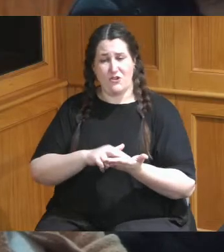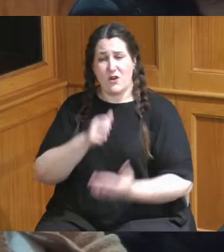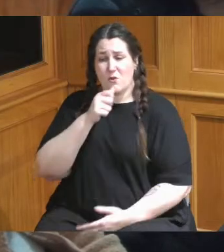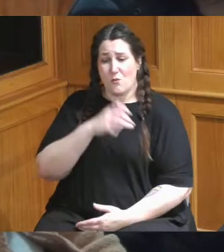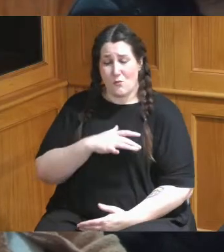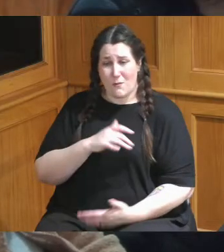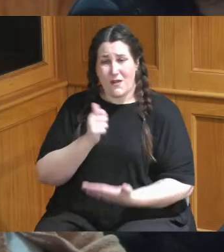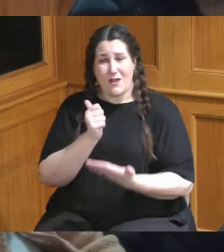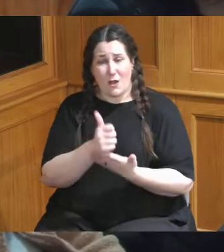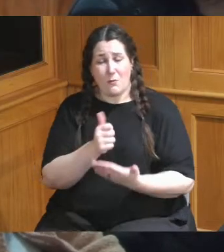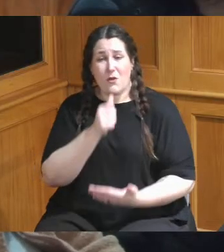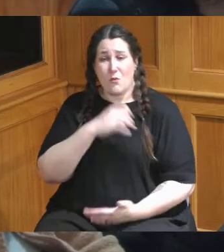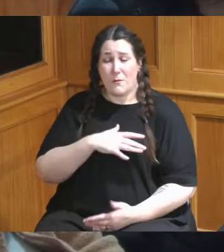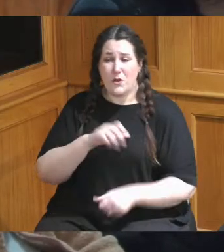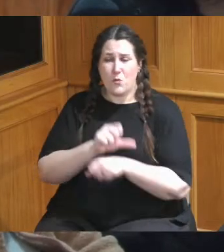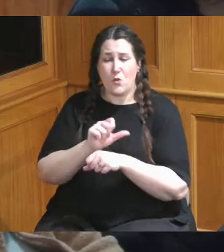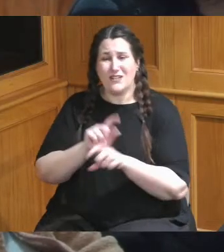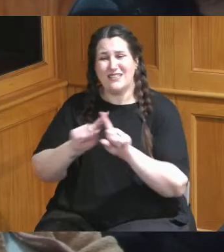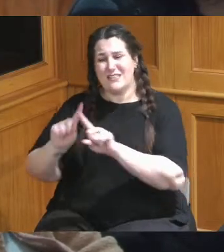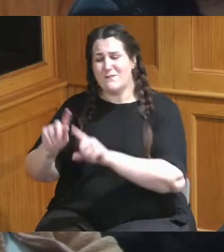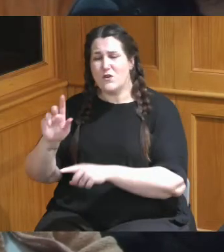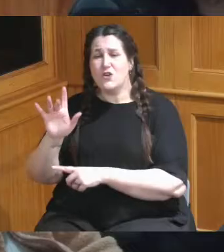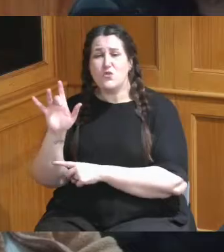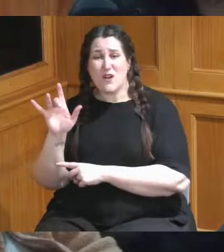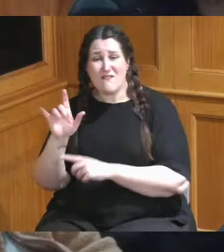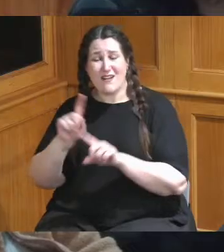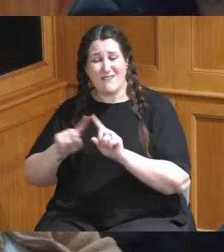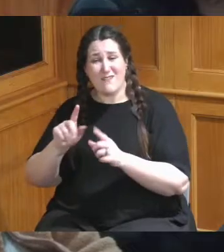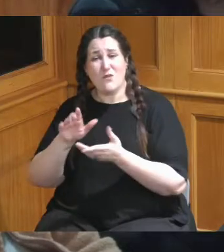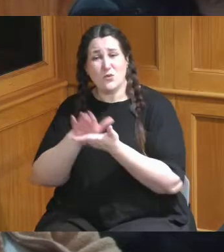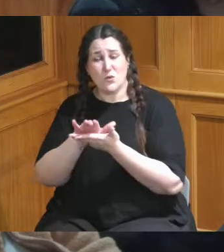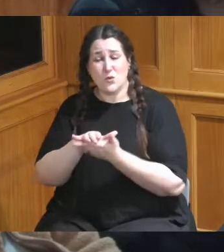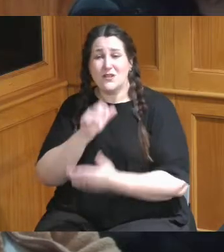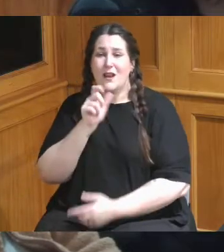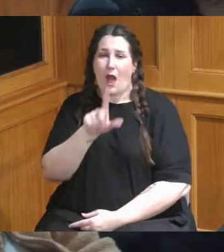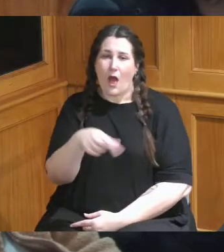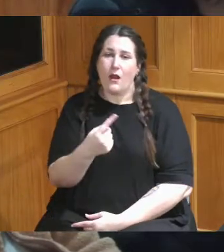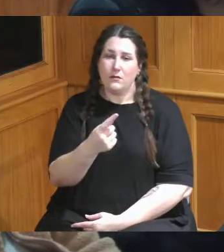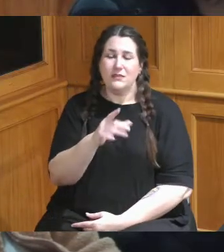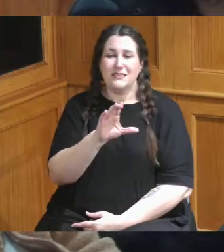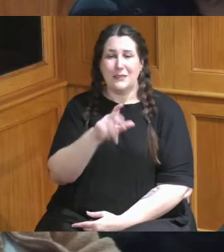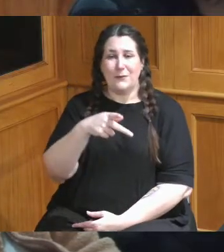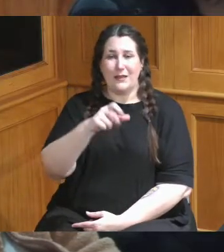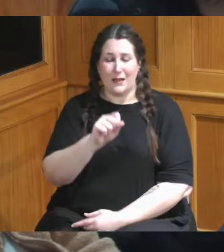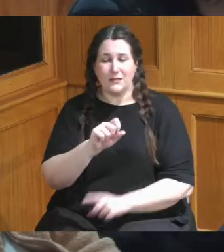in 25 Hamilton County schools, not including CPS, and provides prevention education to more than